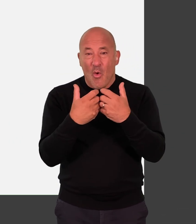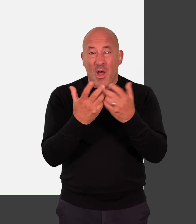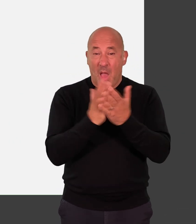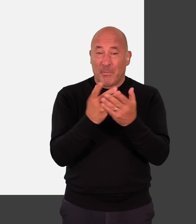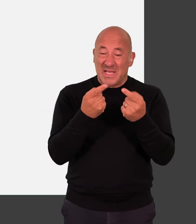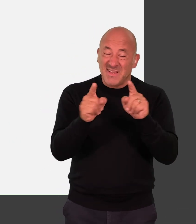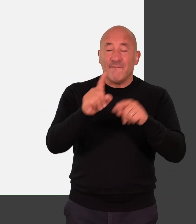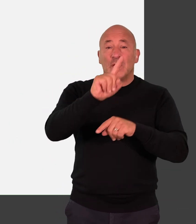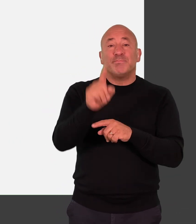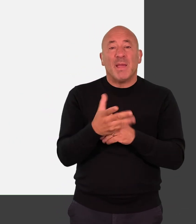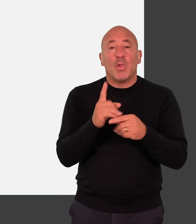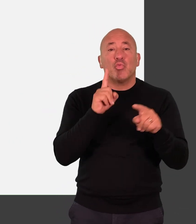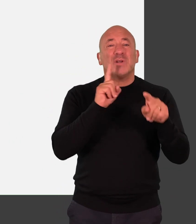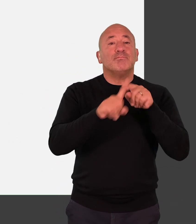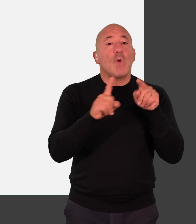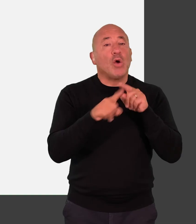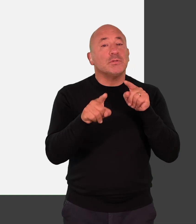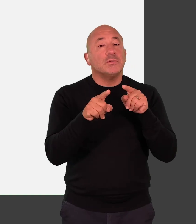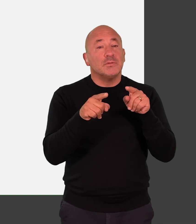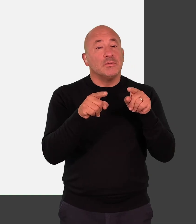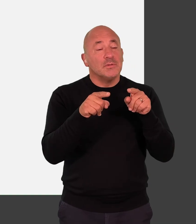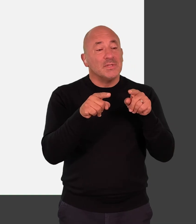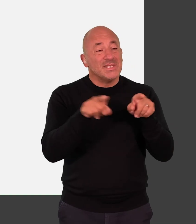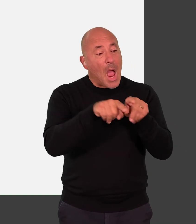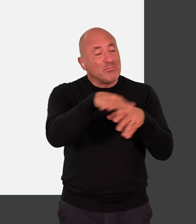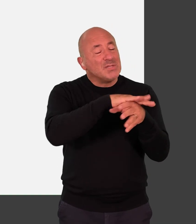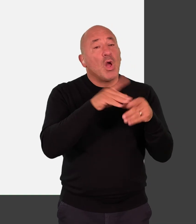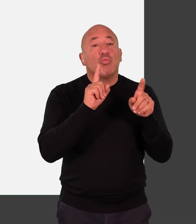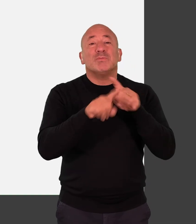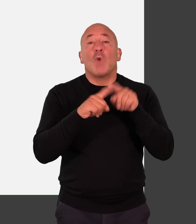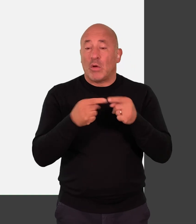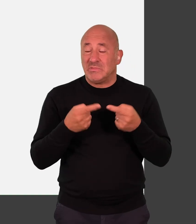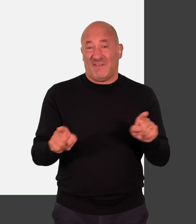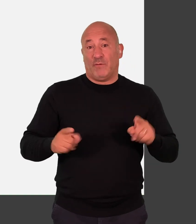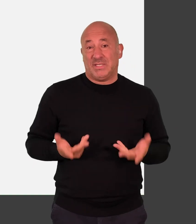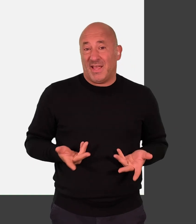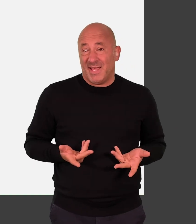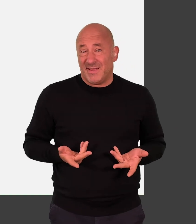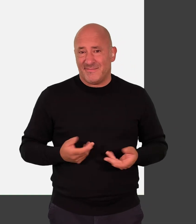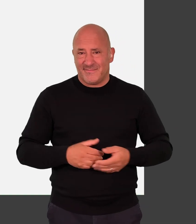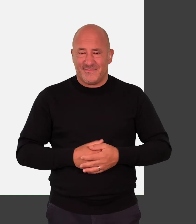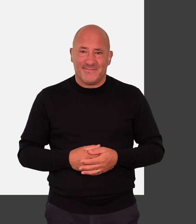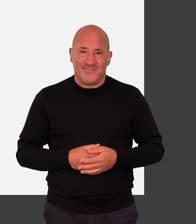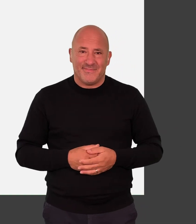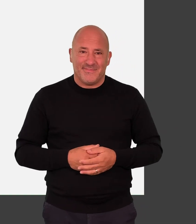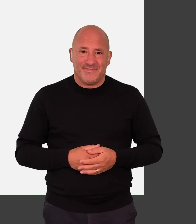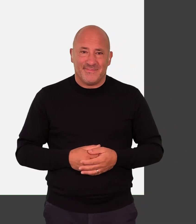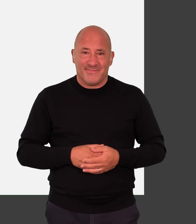And different people may respond to the same situation in different ways.